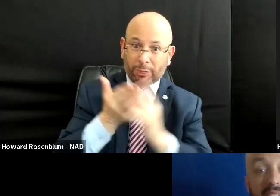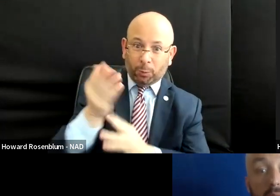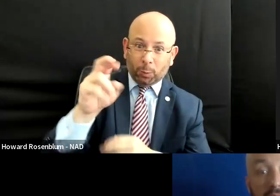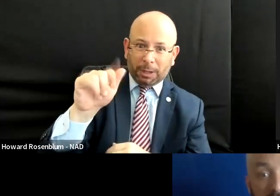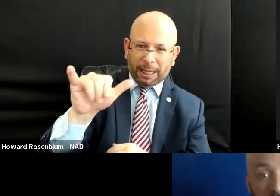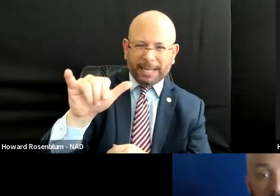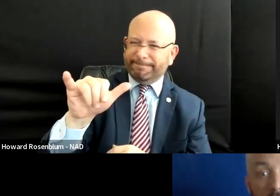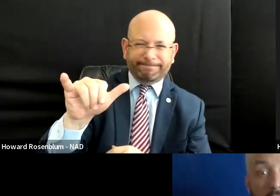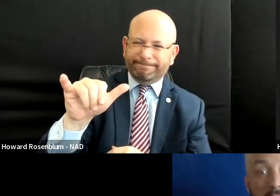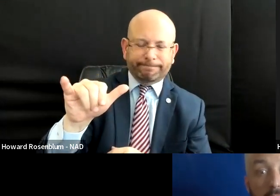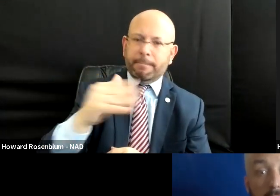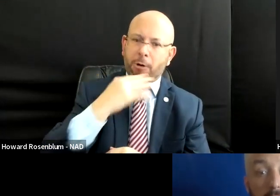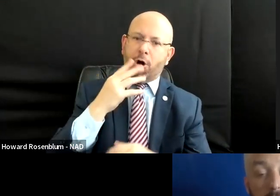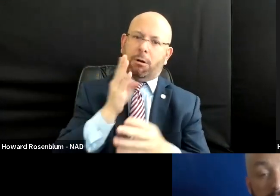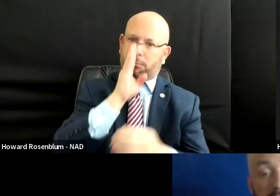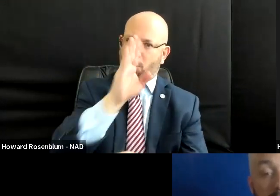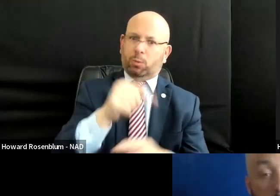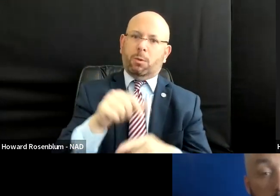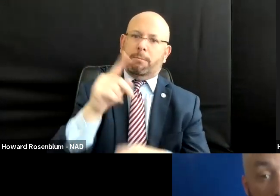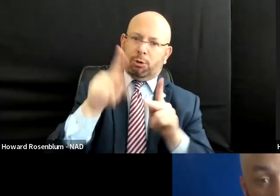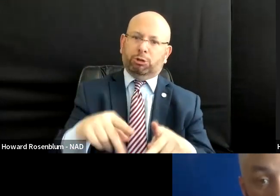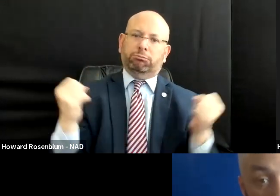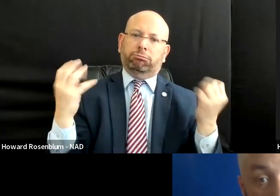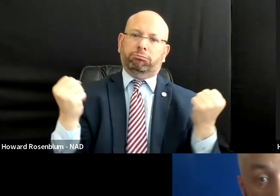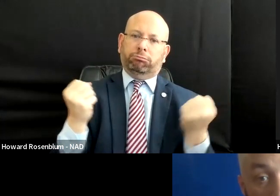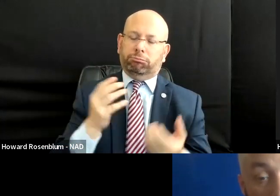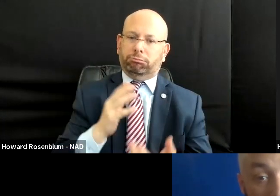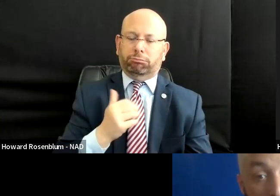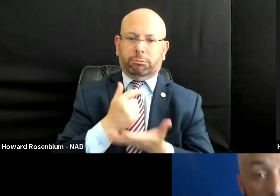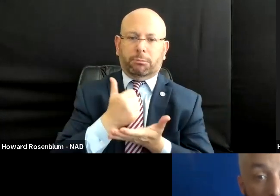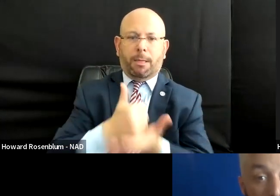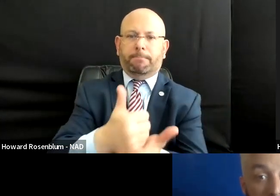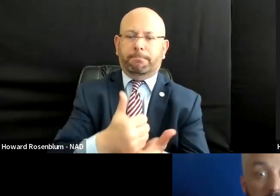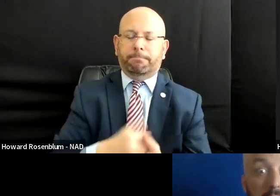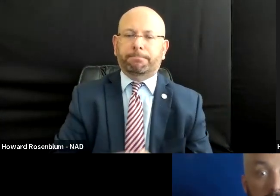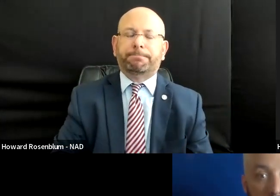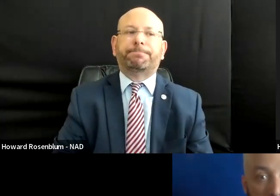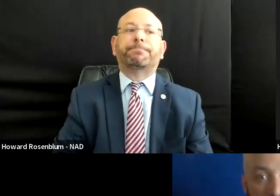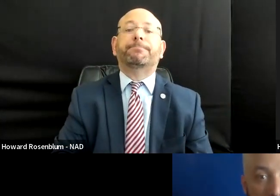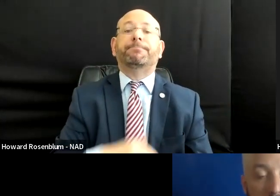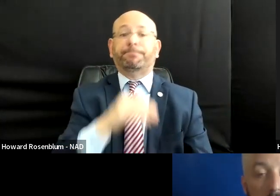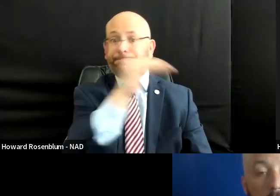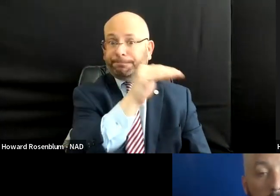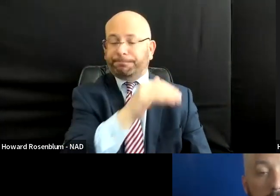where if a Deaf person dialed 988 on their video phone through a rely,